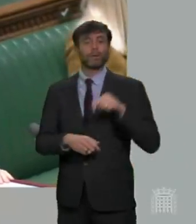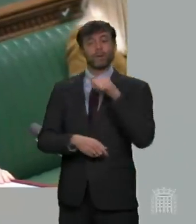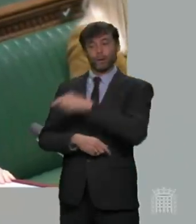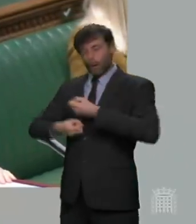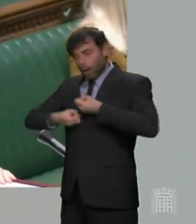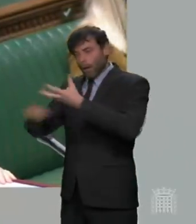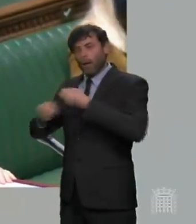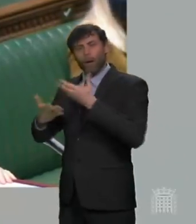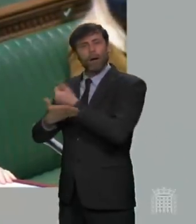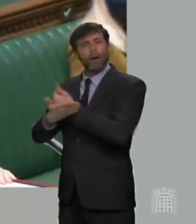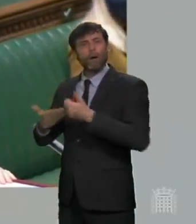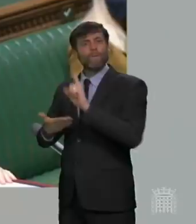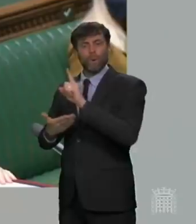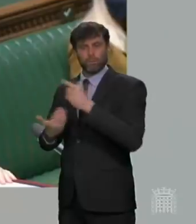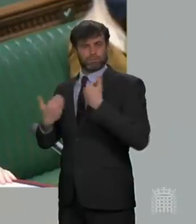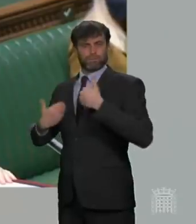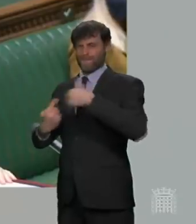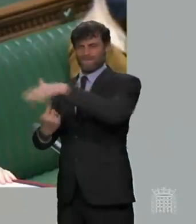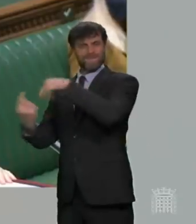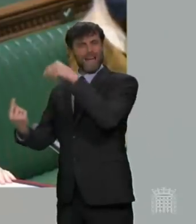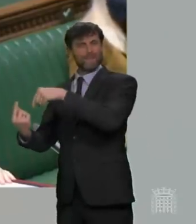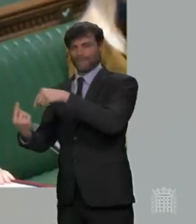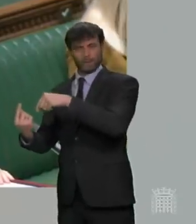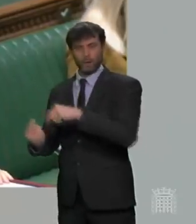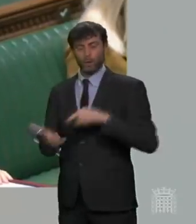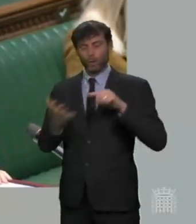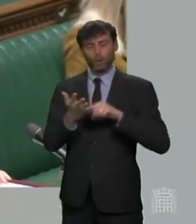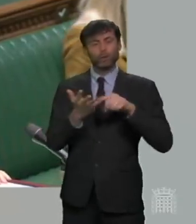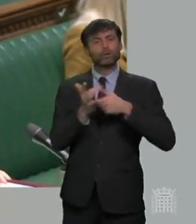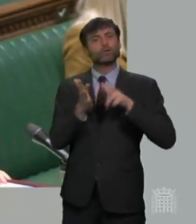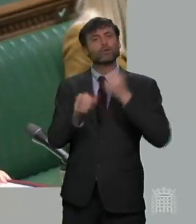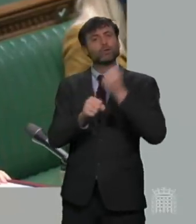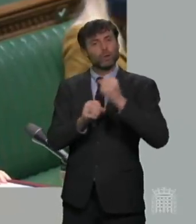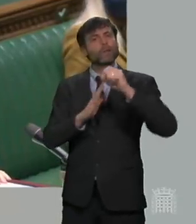Turing project is designed to help kids across the country, of all income groups, get to fantastic